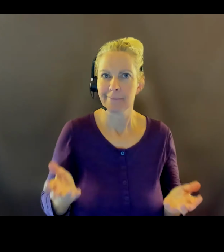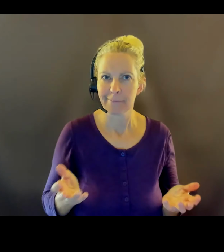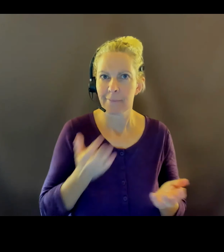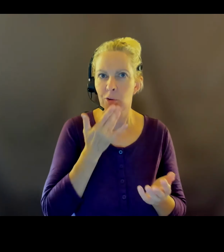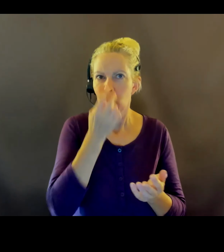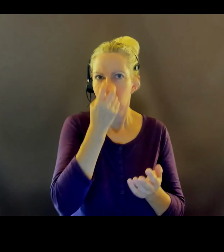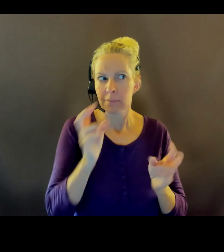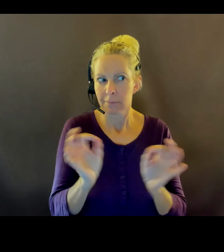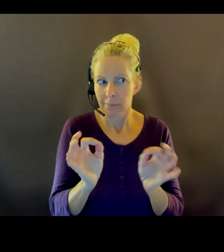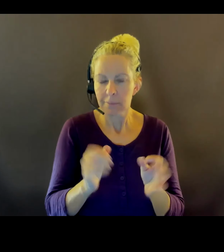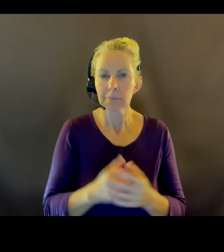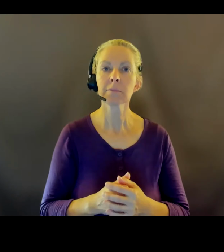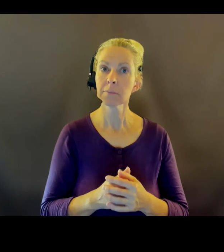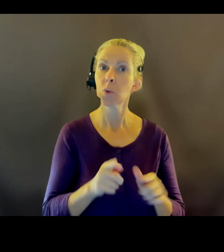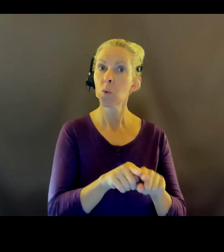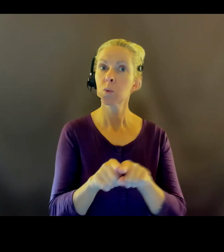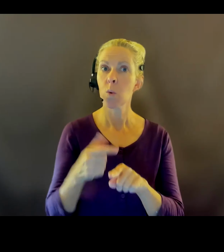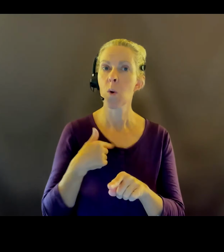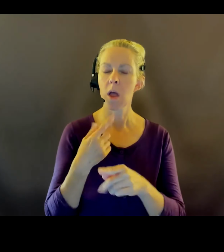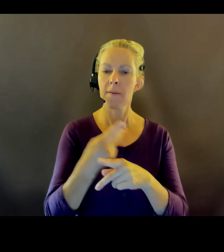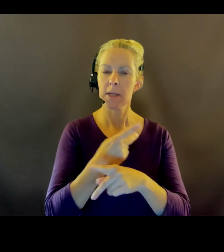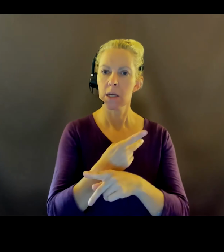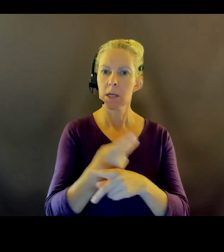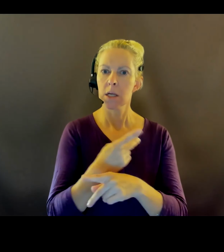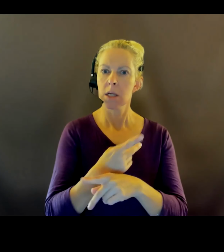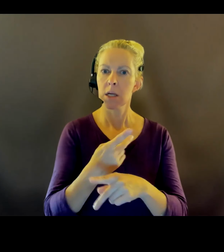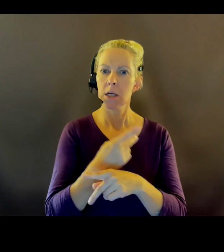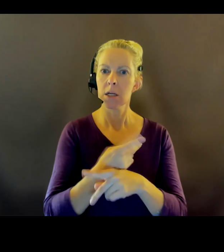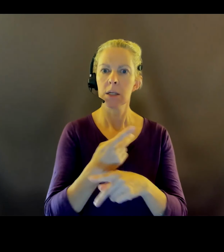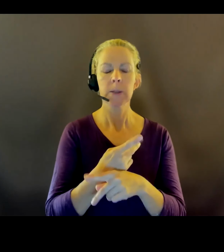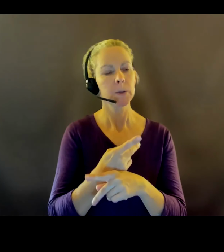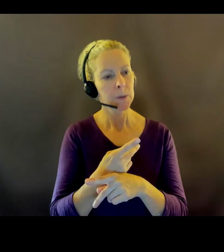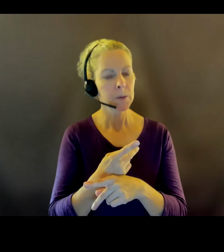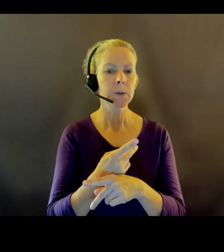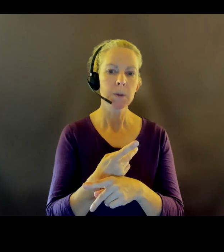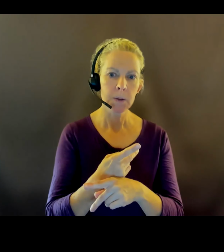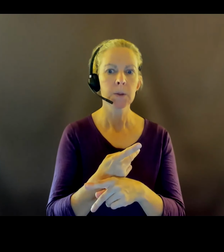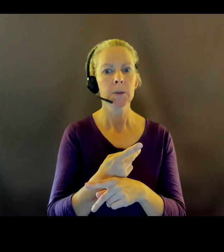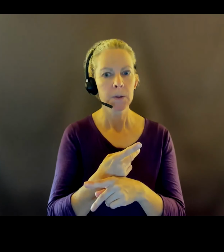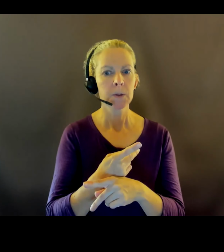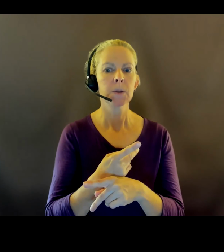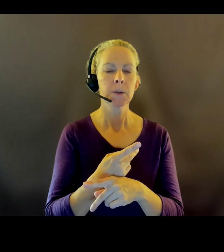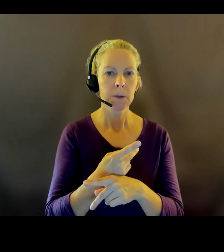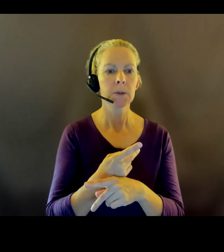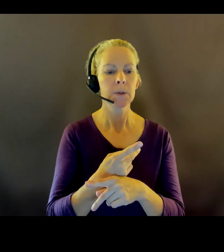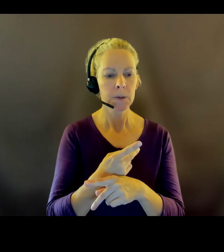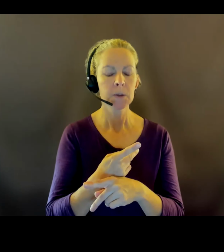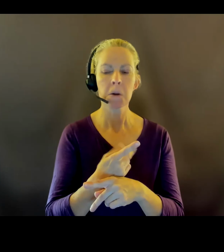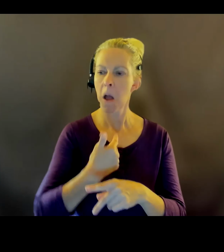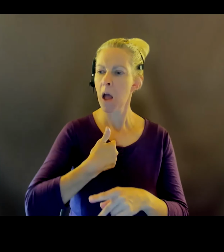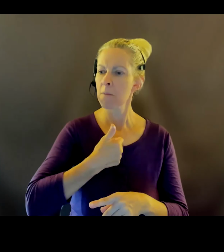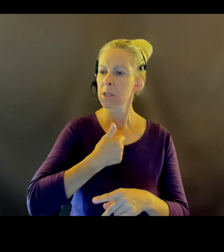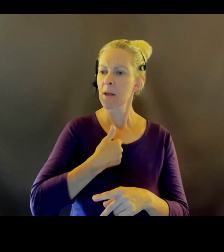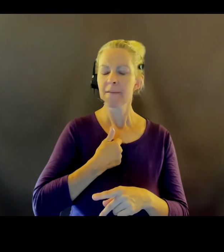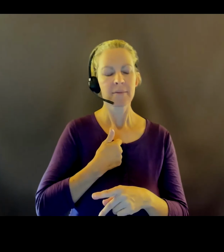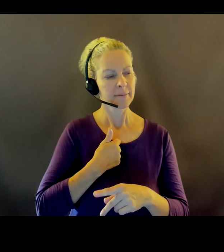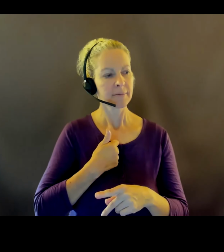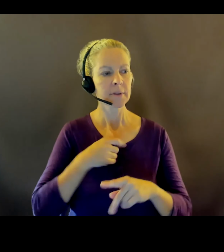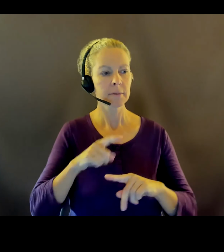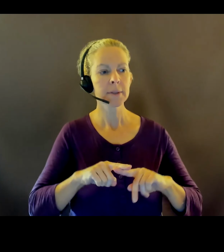me figure out that as I discovered being somewhere on the neurodiversity spectrum, autism or